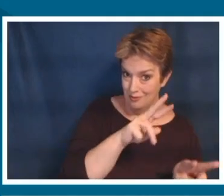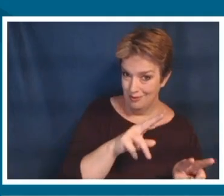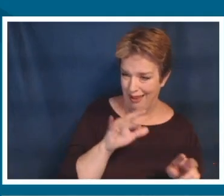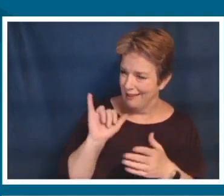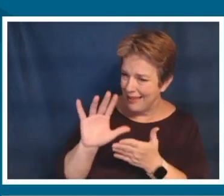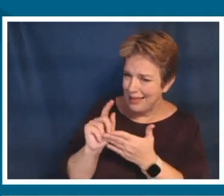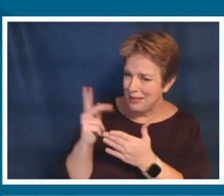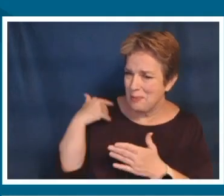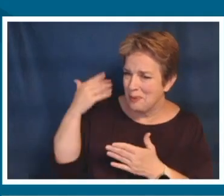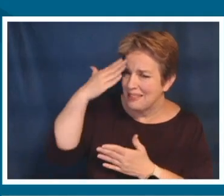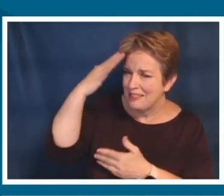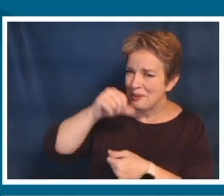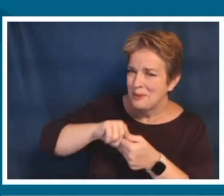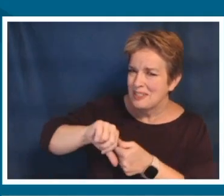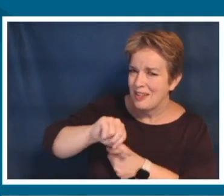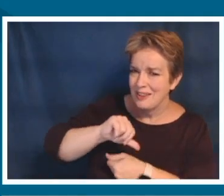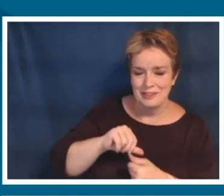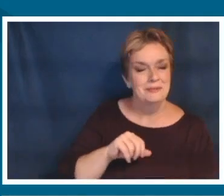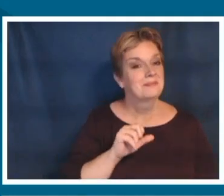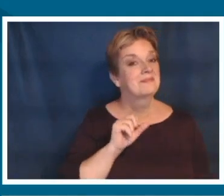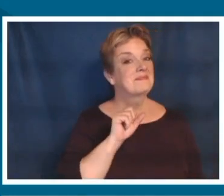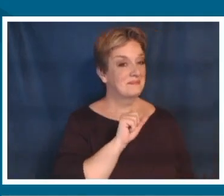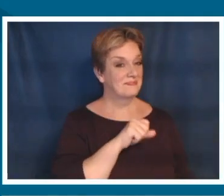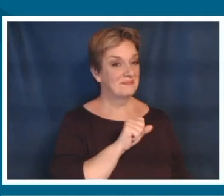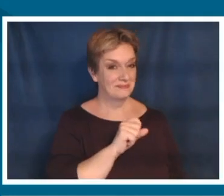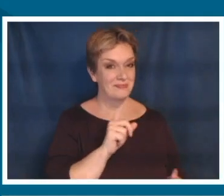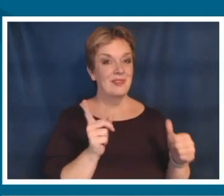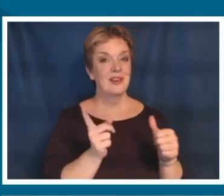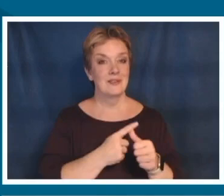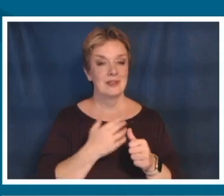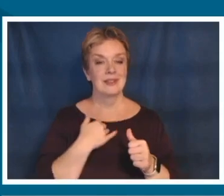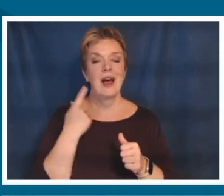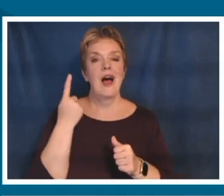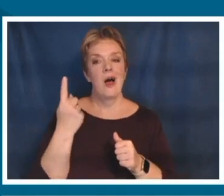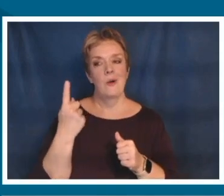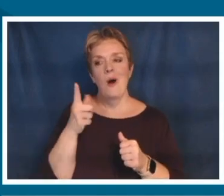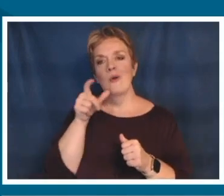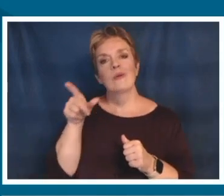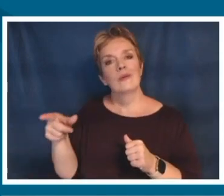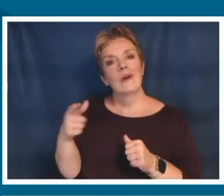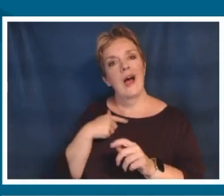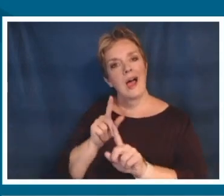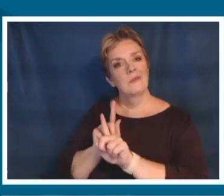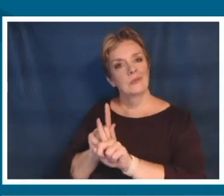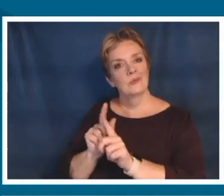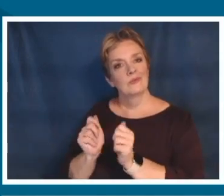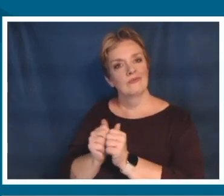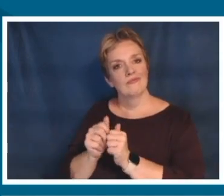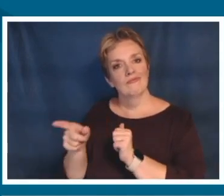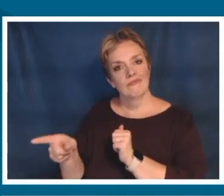first i went with a mentee who was in high school he and i were on a mission to scope it out to see one i wanted him